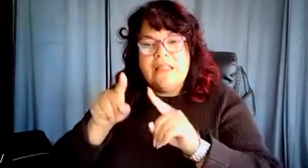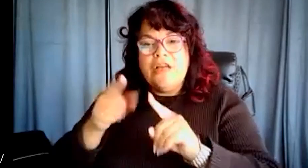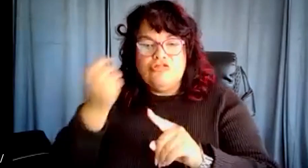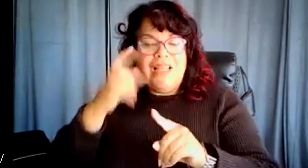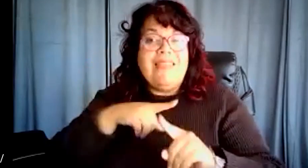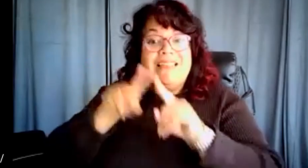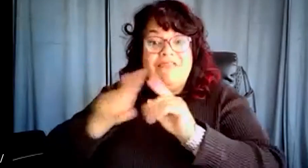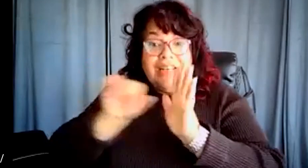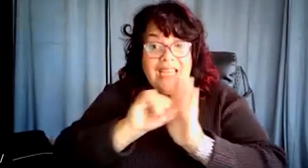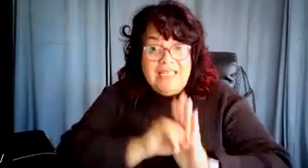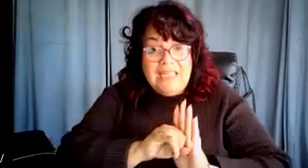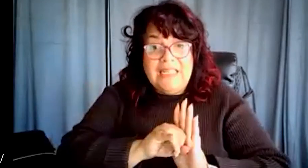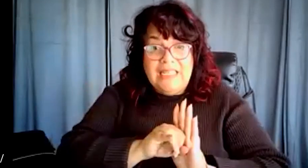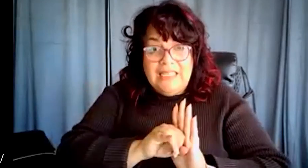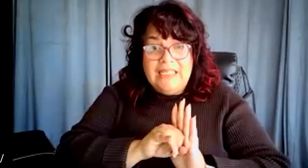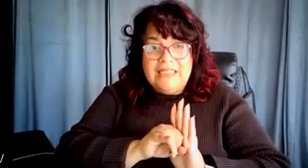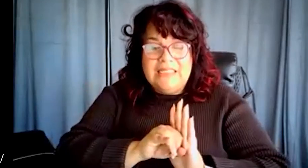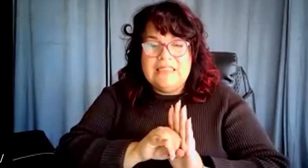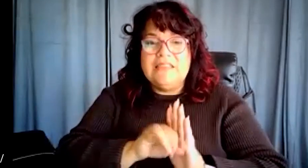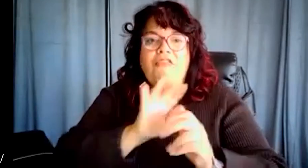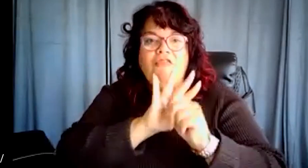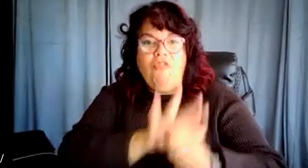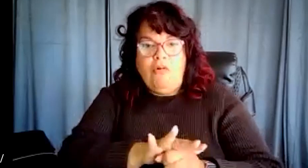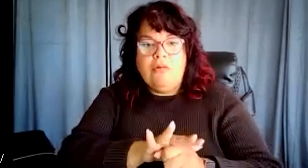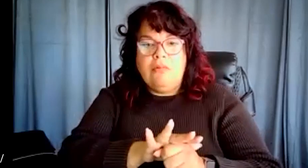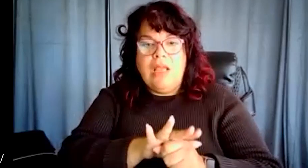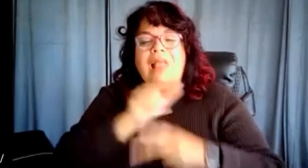and that different forms of oppression that we experience can intersect.